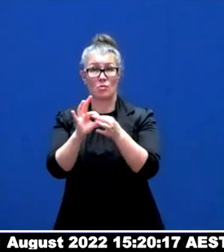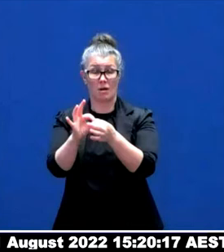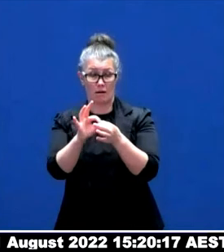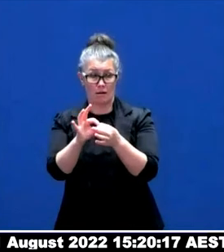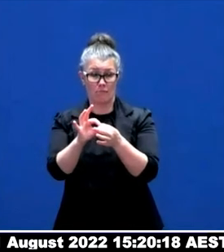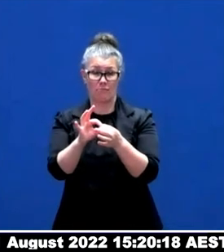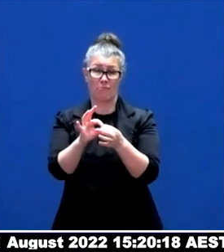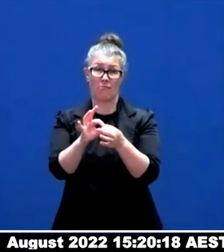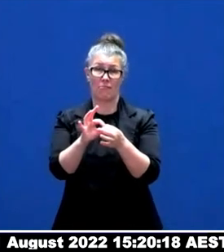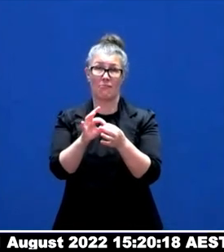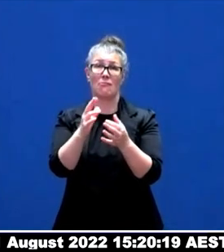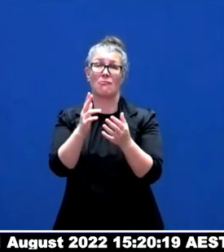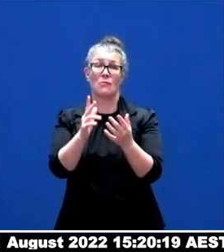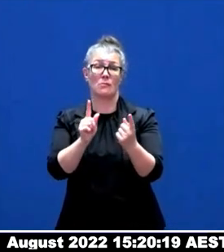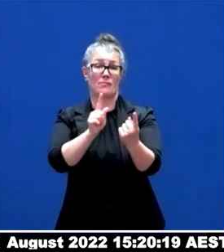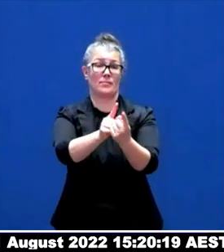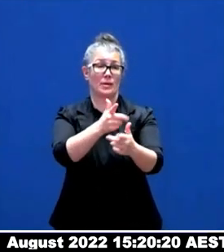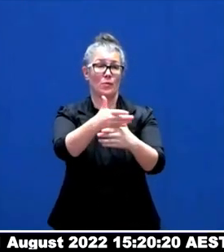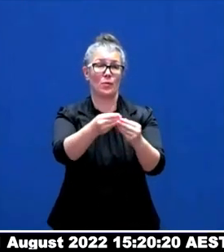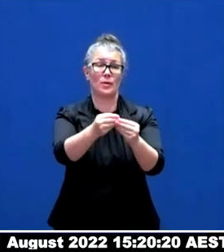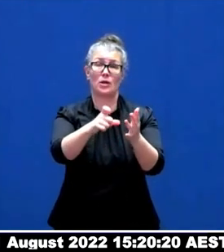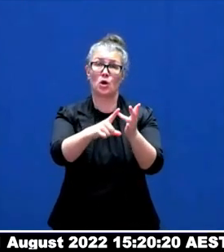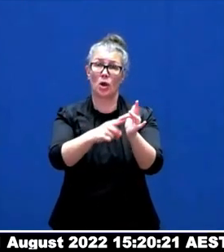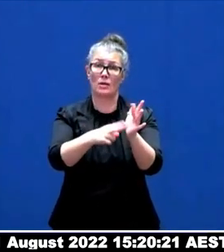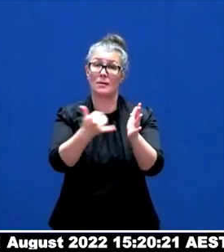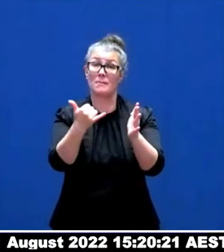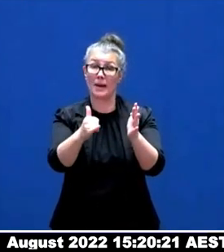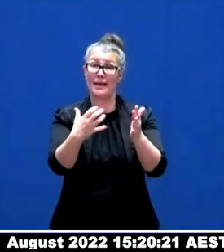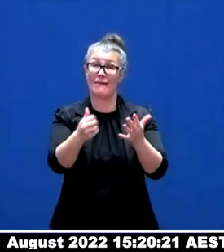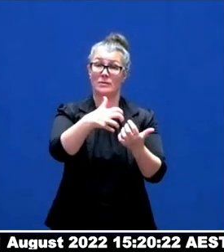someone like Colin might, in fact, have the qualifications for a special support